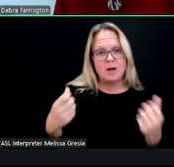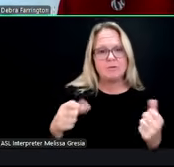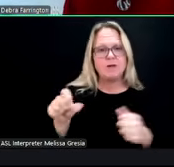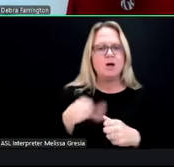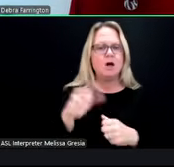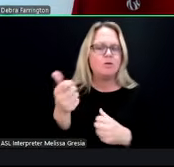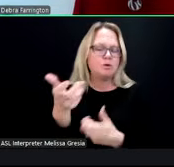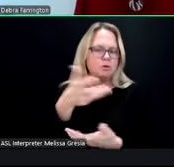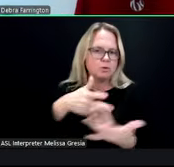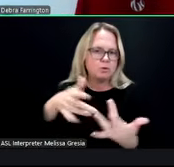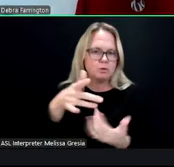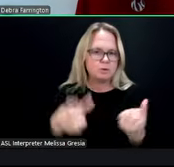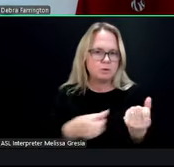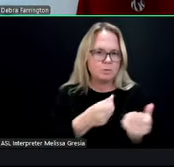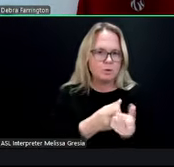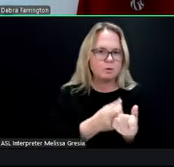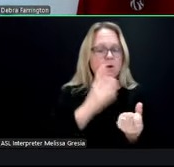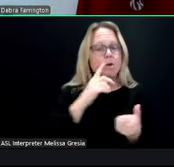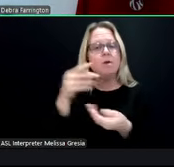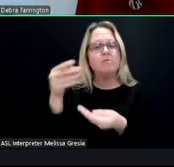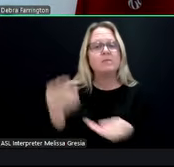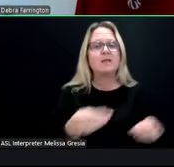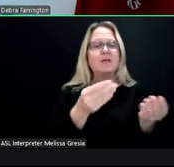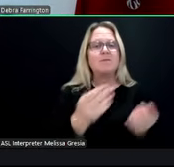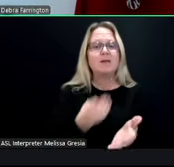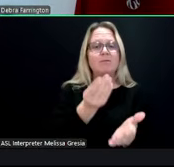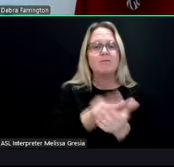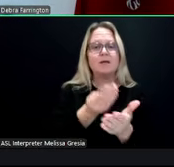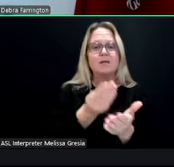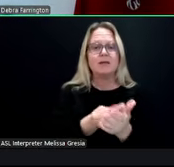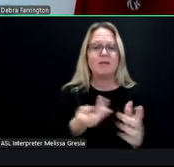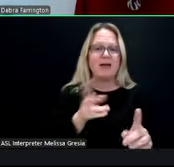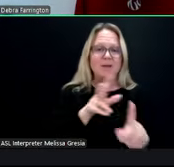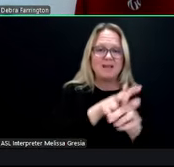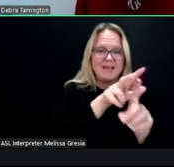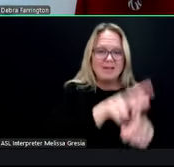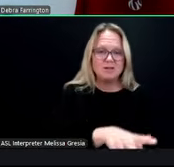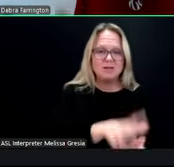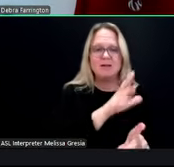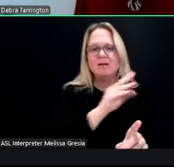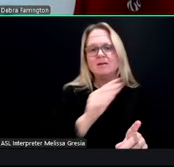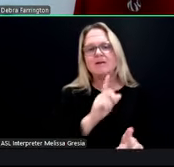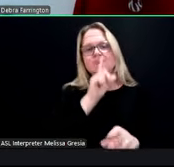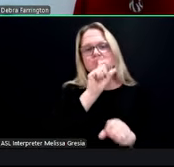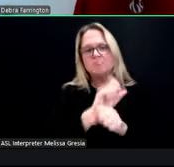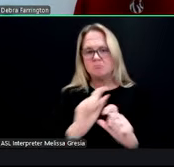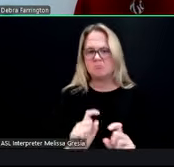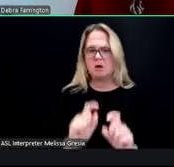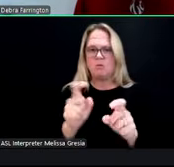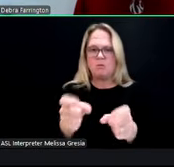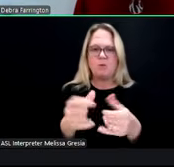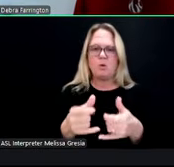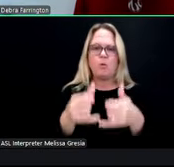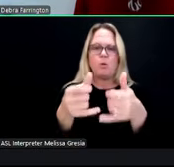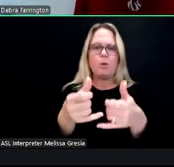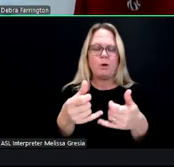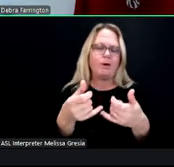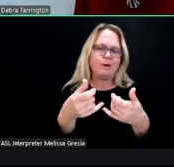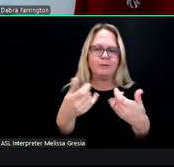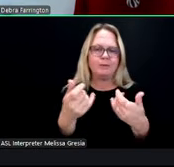facilitate funding of applications and obviously manage that um subawward granting process that